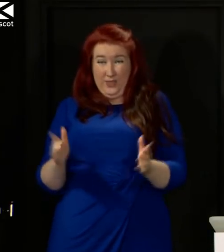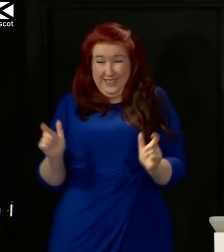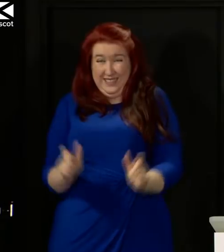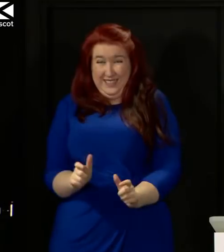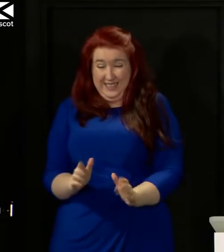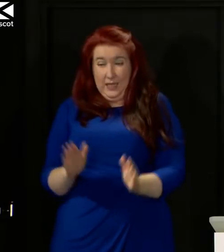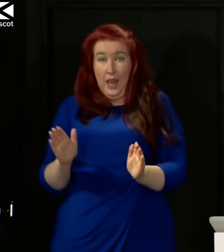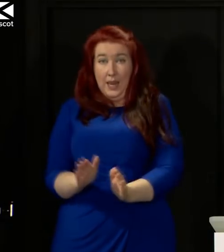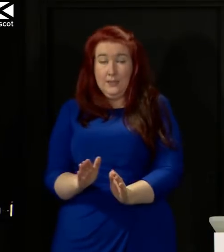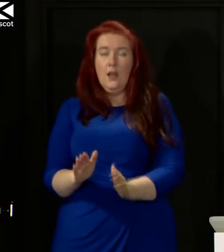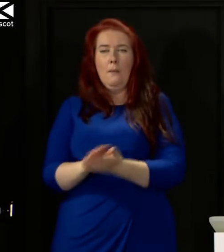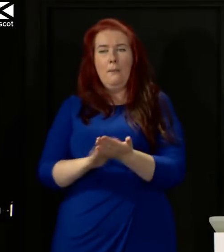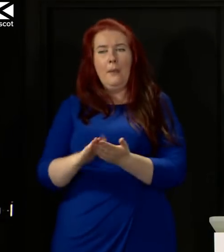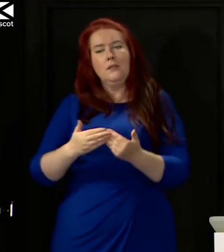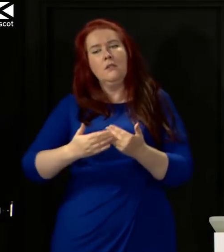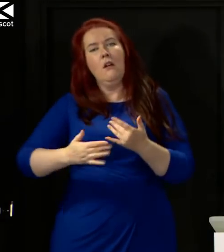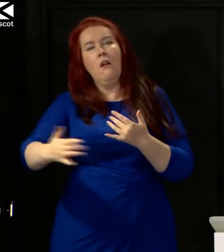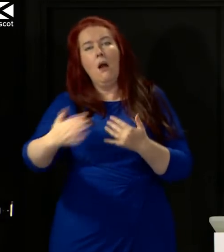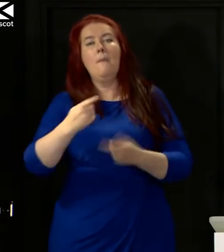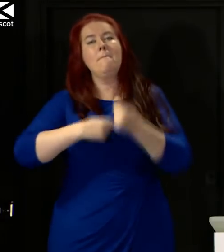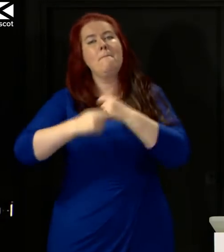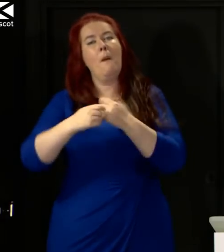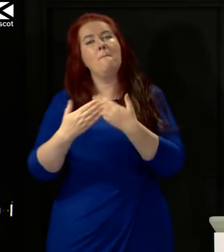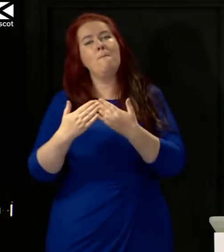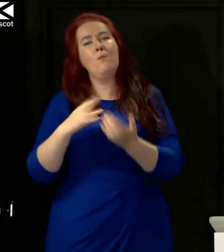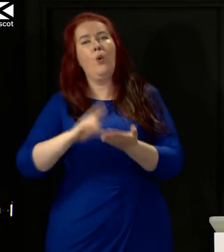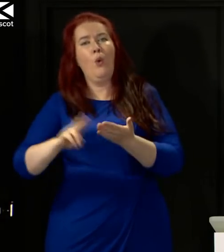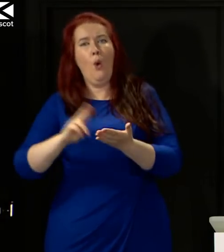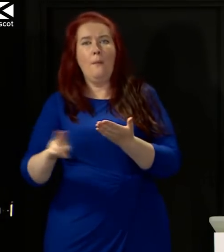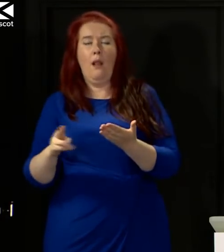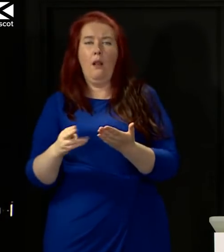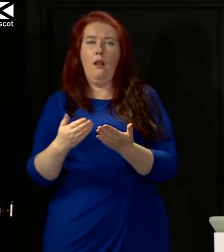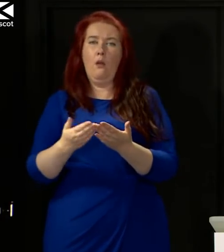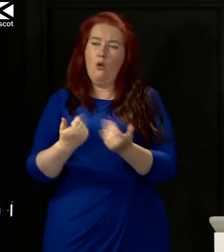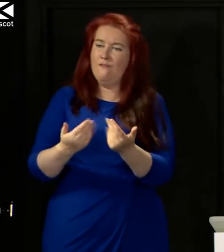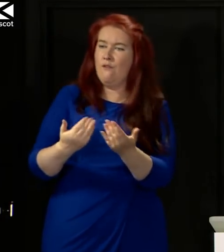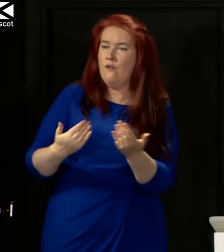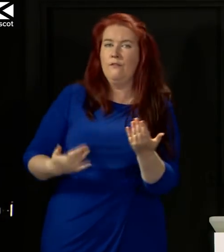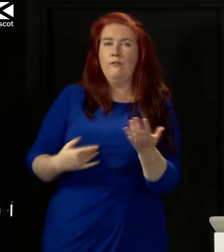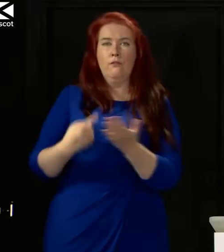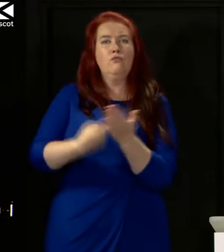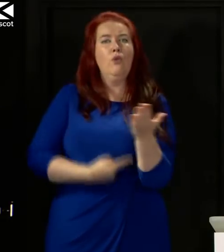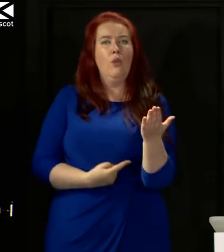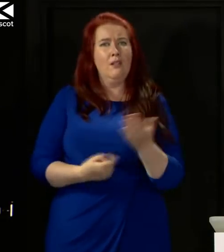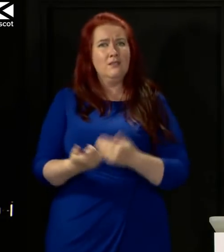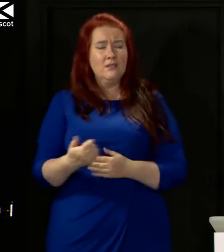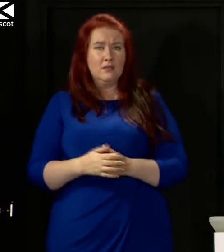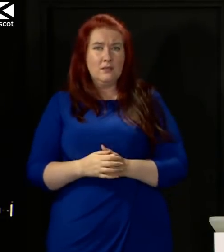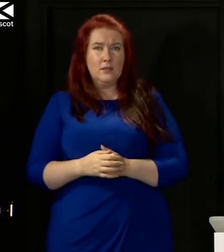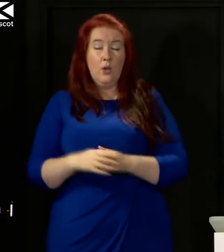we can restore as we do open up the economy and society. And also the more able we will